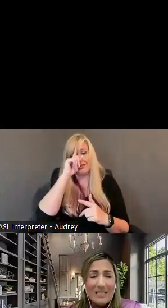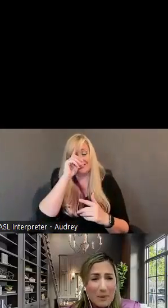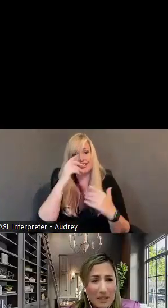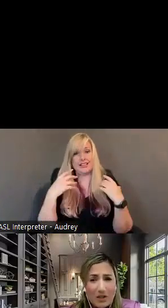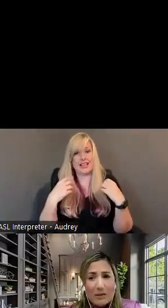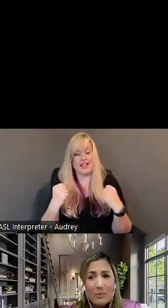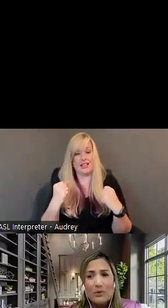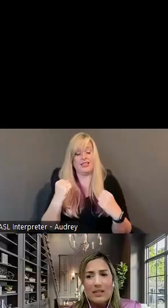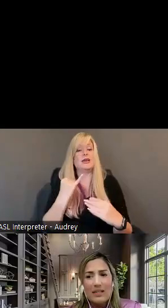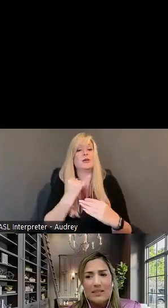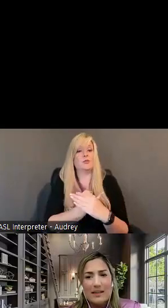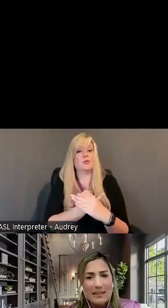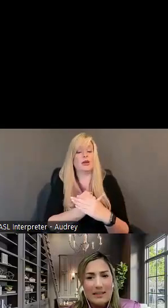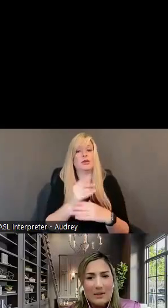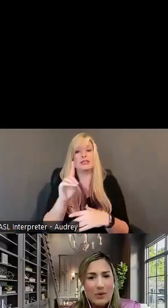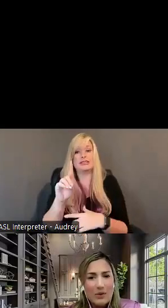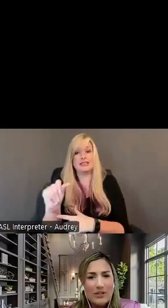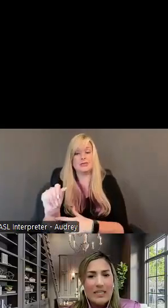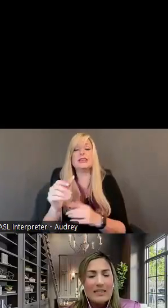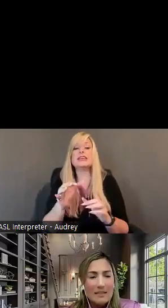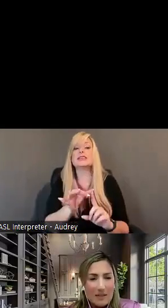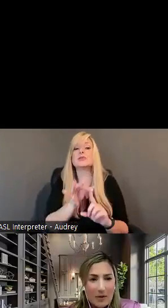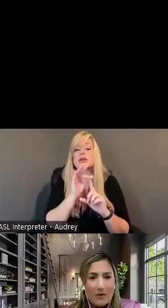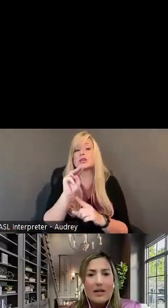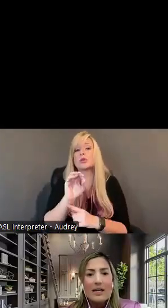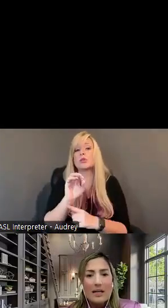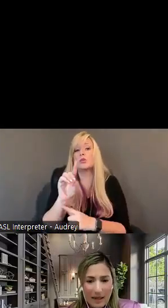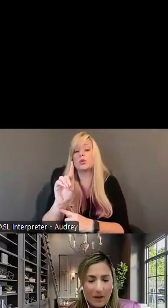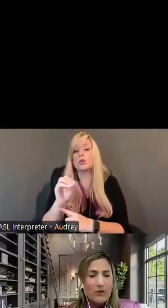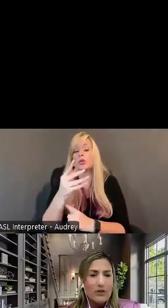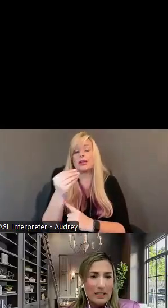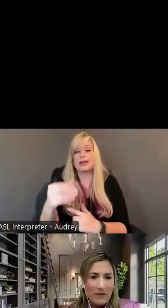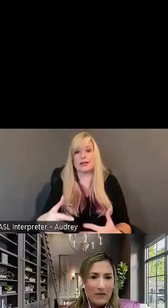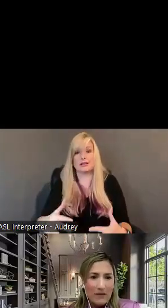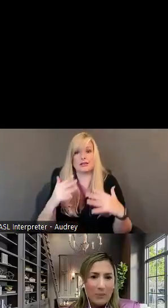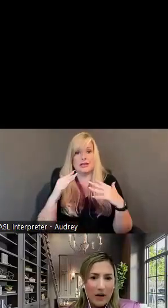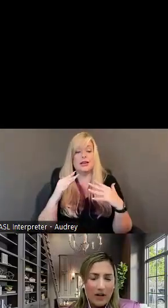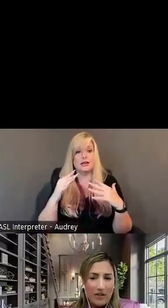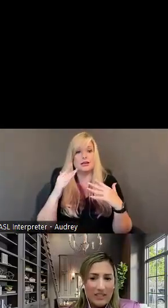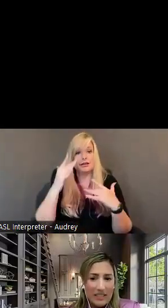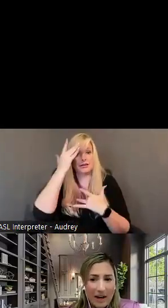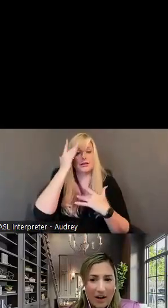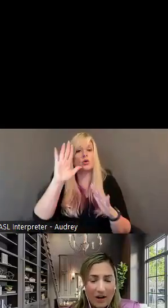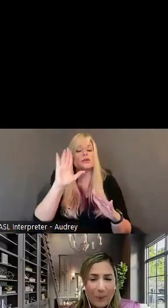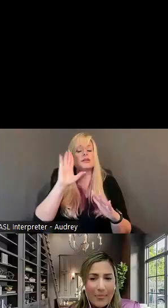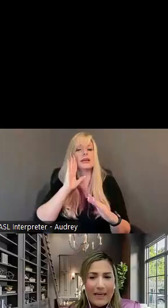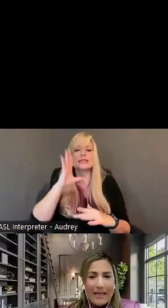especially mood and anxiety disorders, still encounter significant barriers to care. And